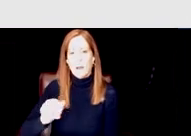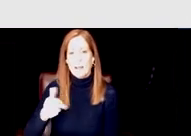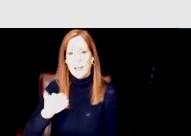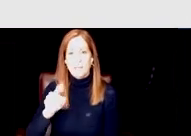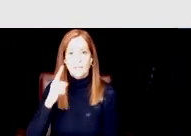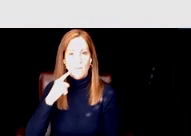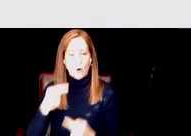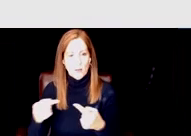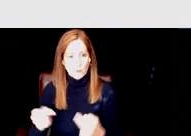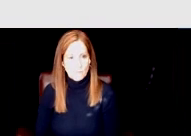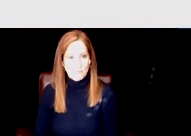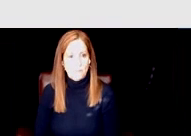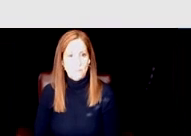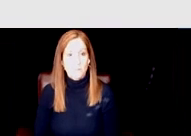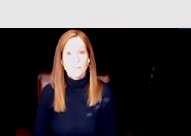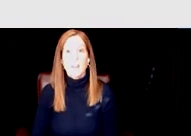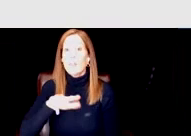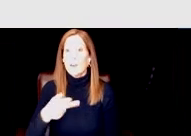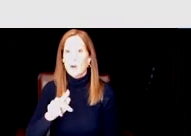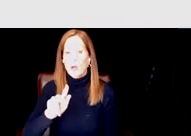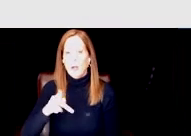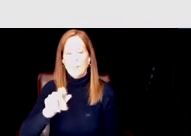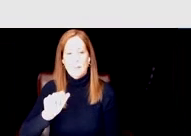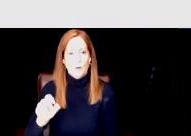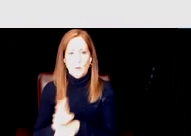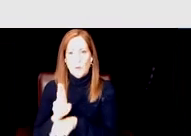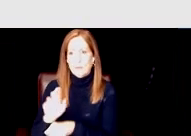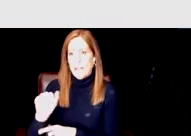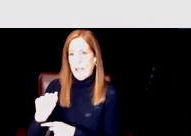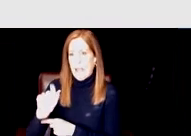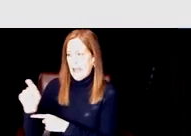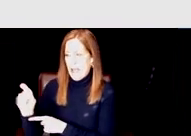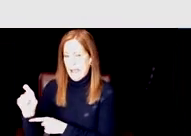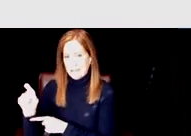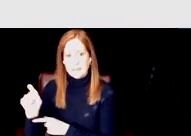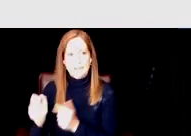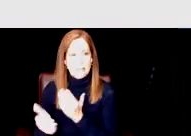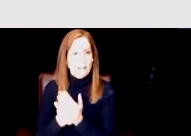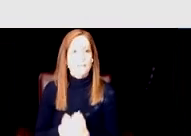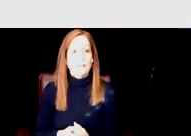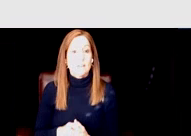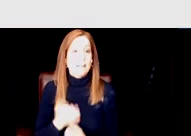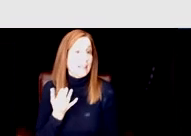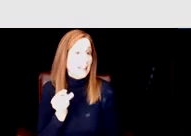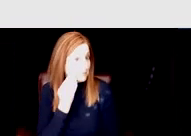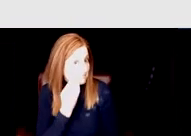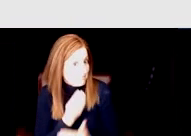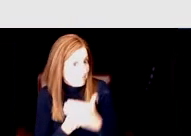For Third Pass, we use the Axe Extension. As a hint, you can save a few steps by just choosing it